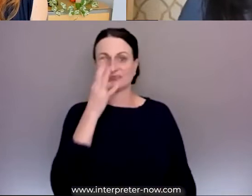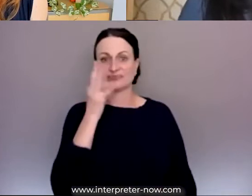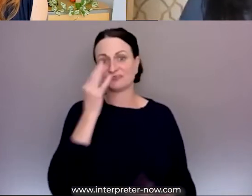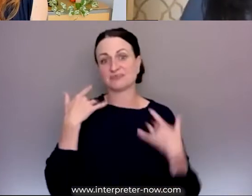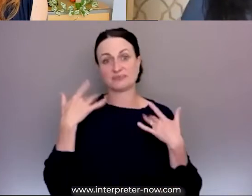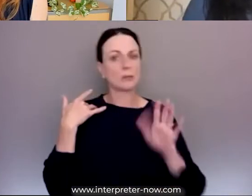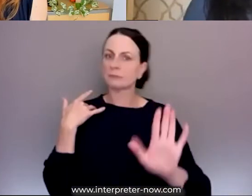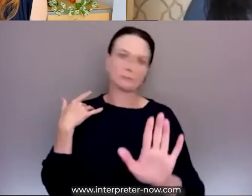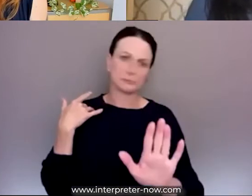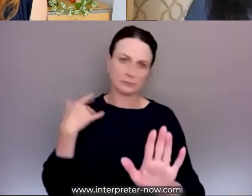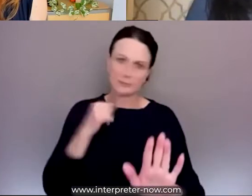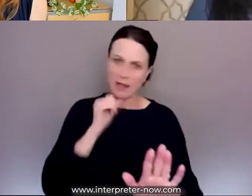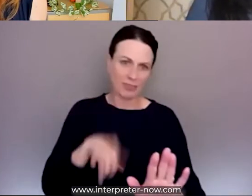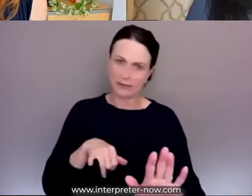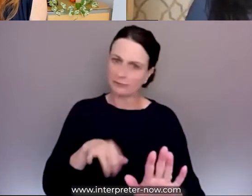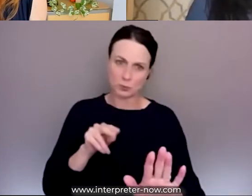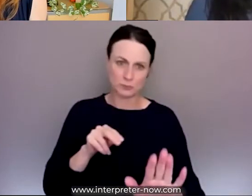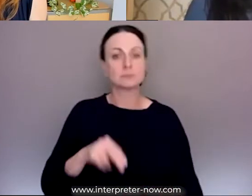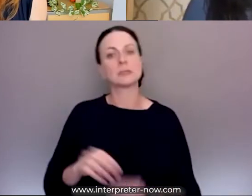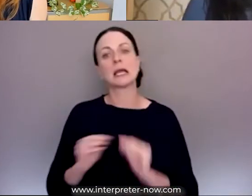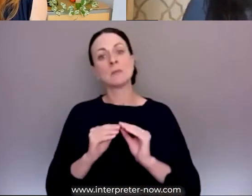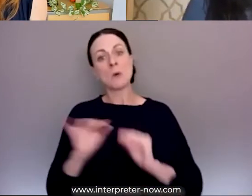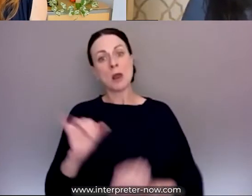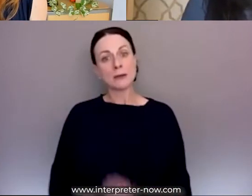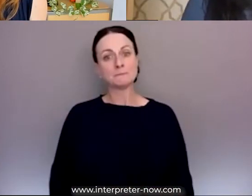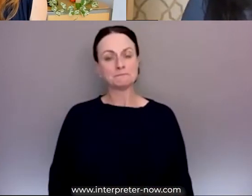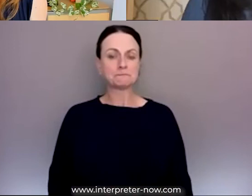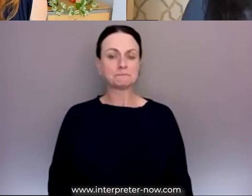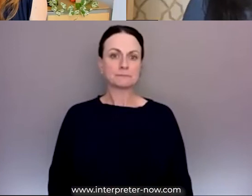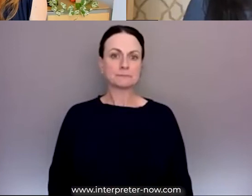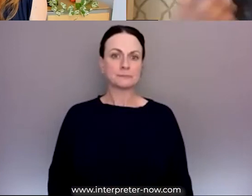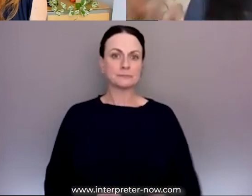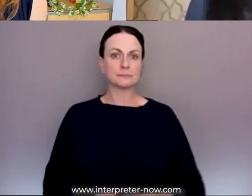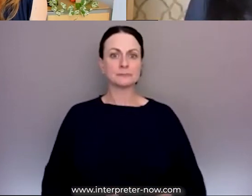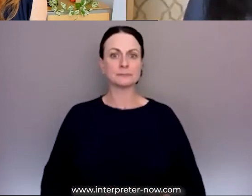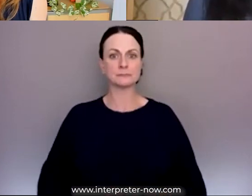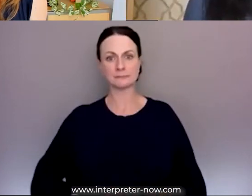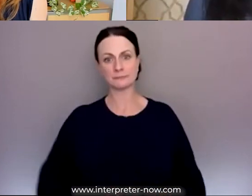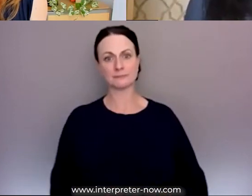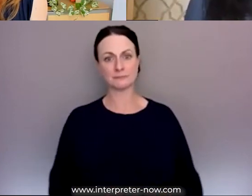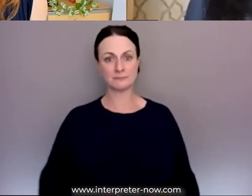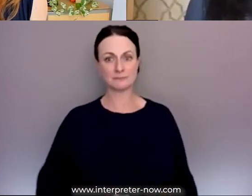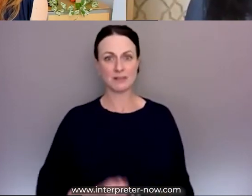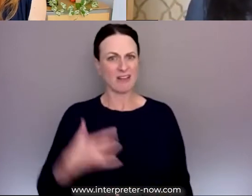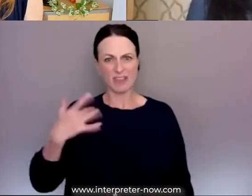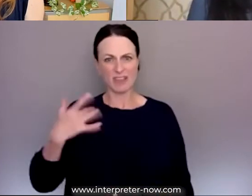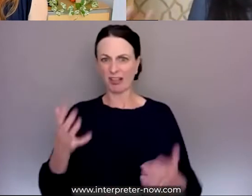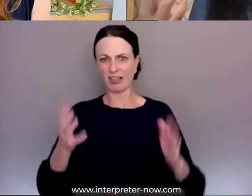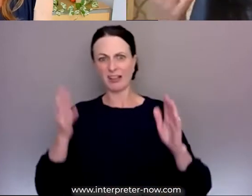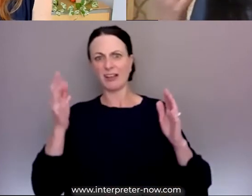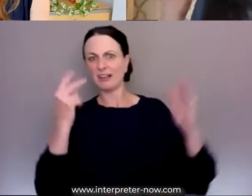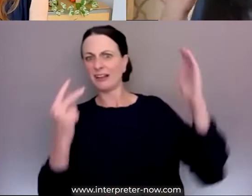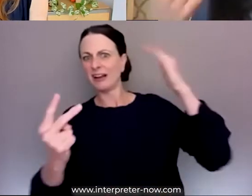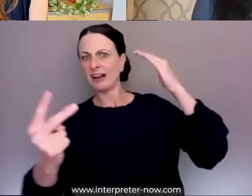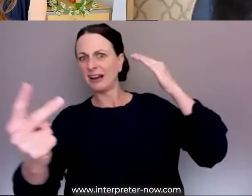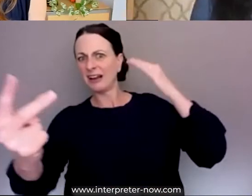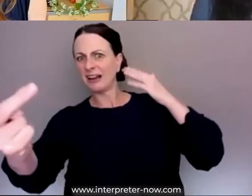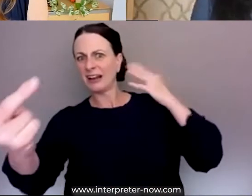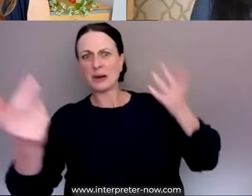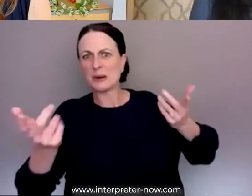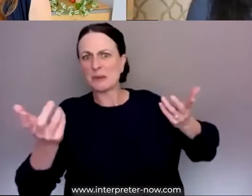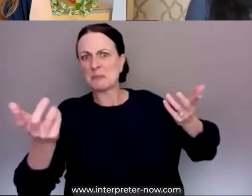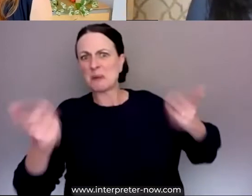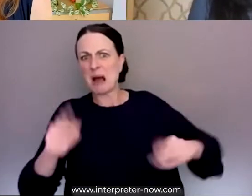I think it's more a lack of roadmap, no pathway to success.